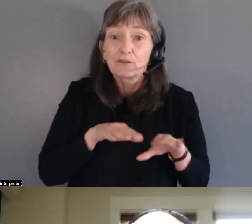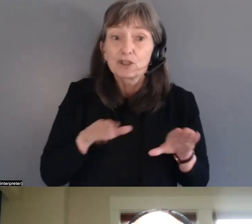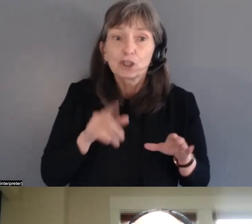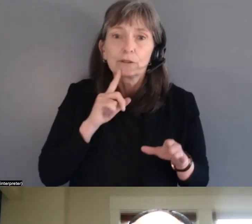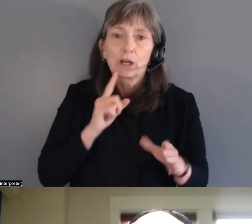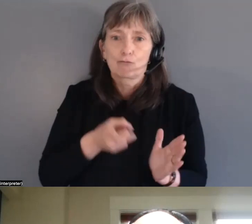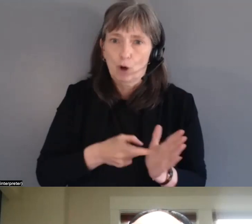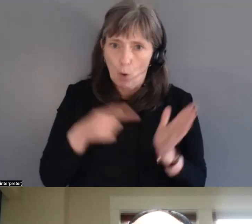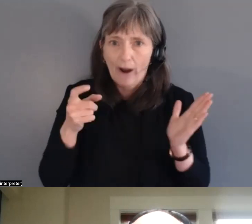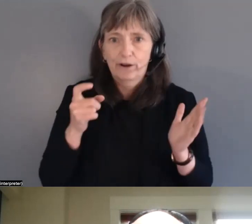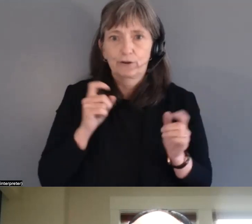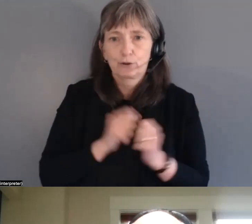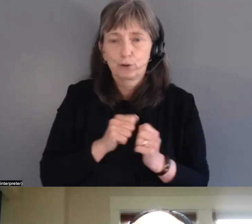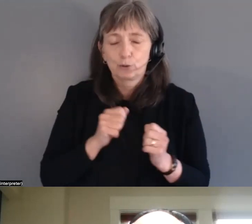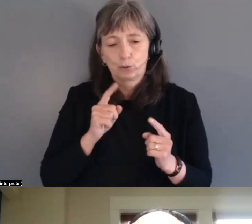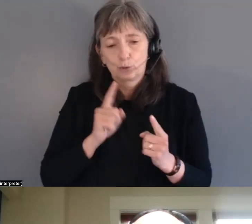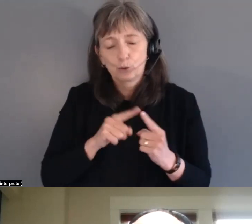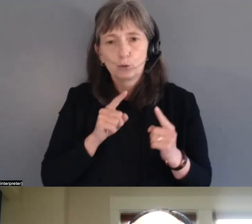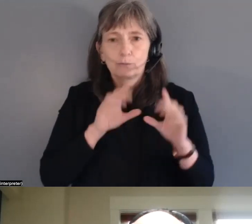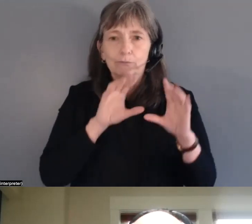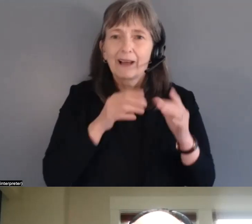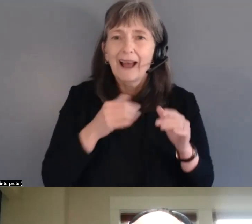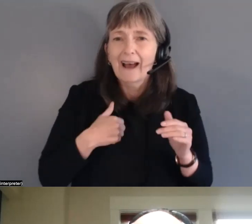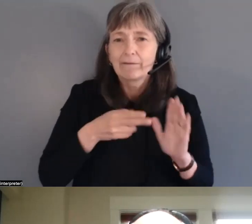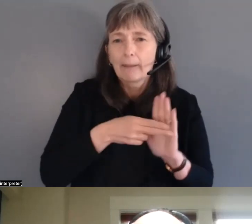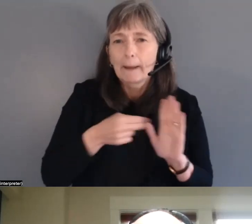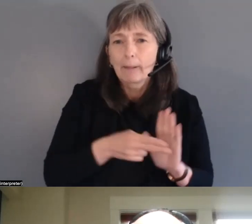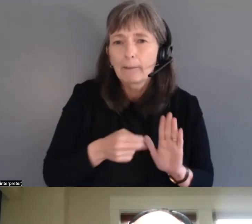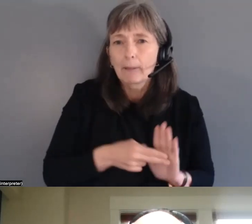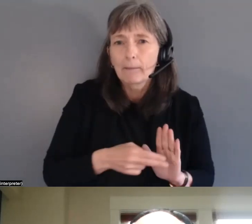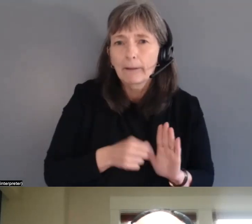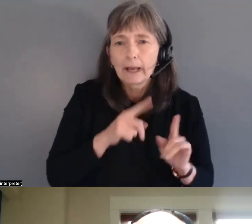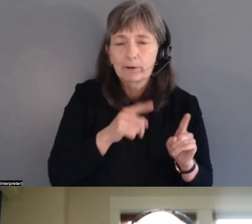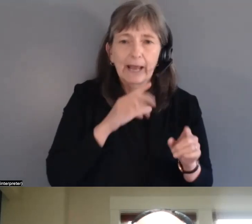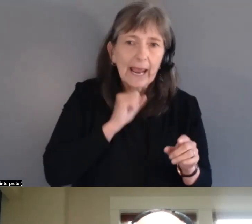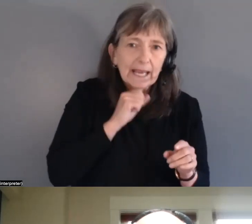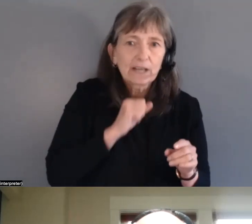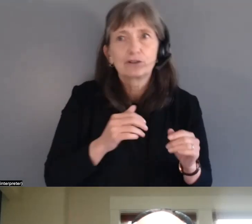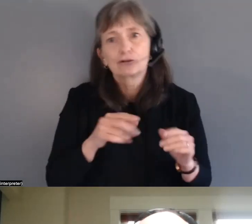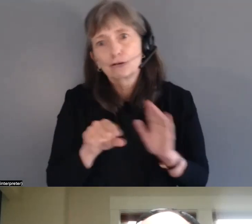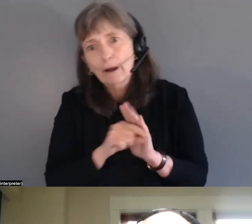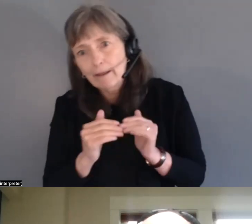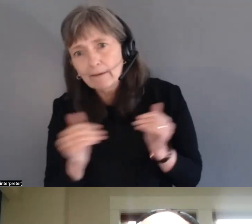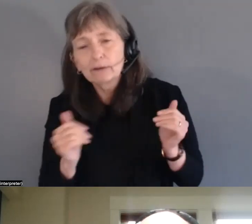it's not fully coming through from everybody as yet, but I think we will see that certainly